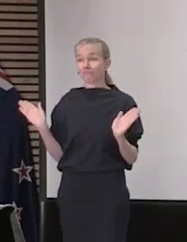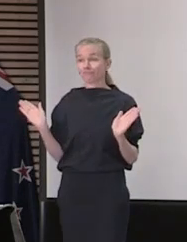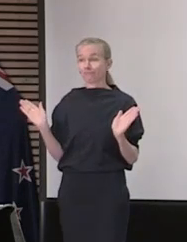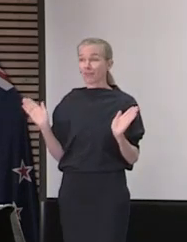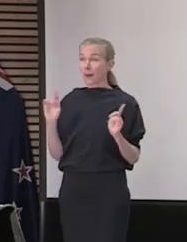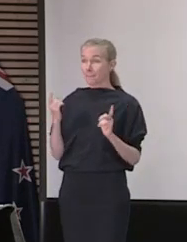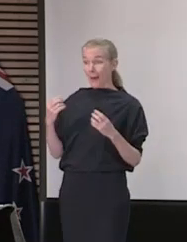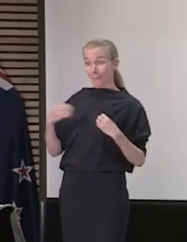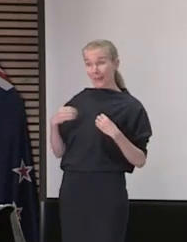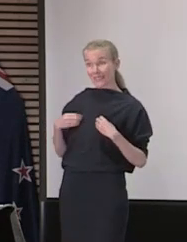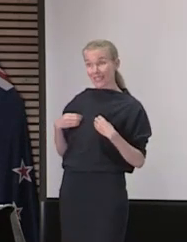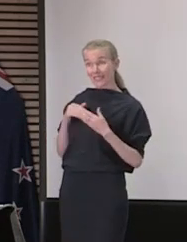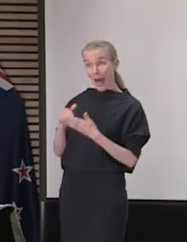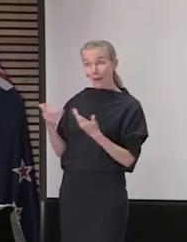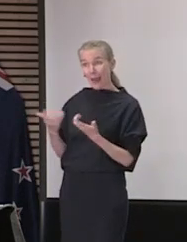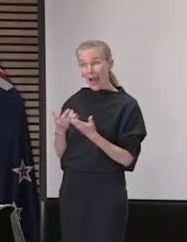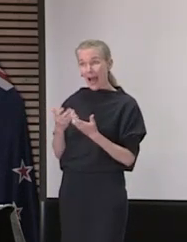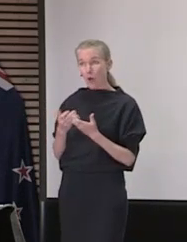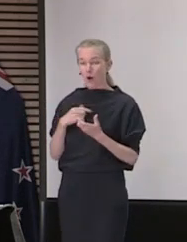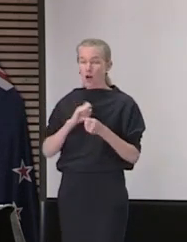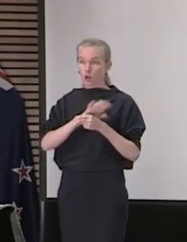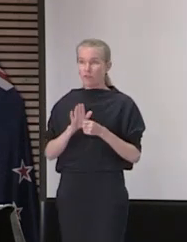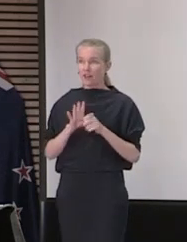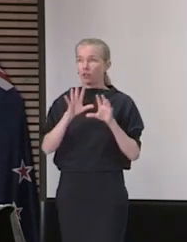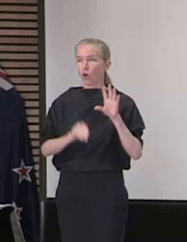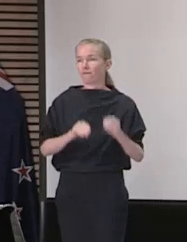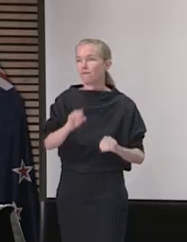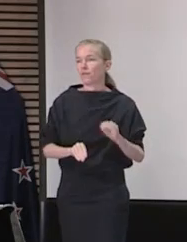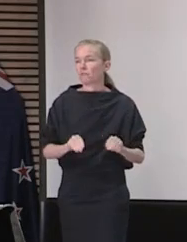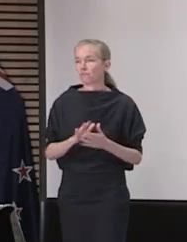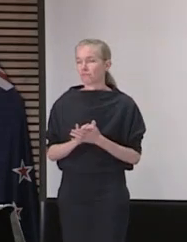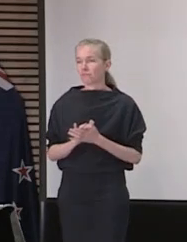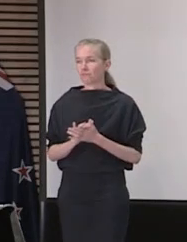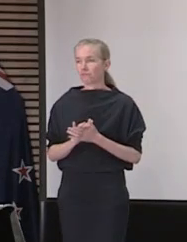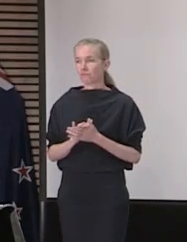That is how westop ourselves from beingItaly, from being Spain, frombeing the UK, who have